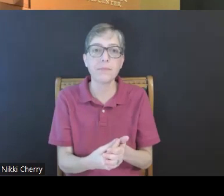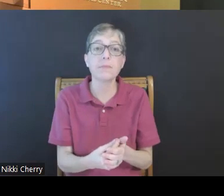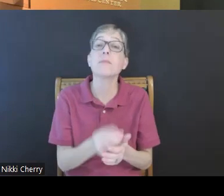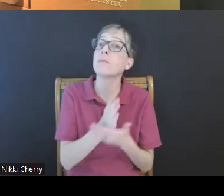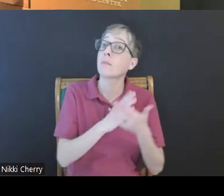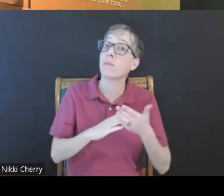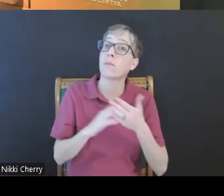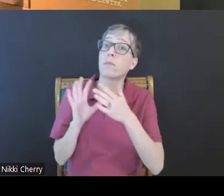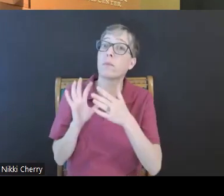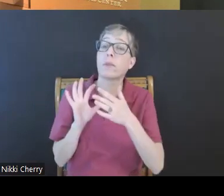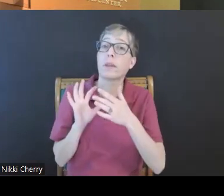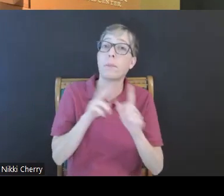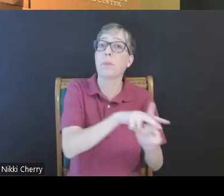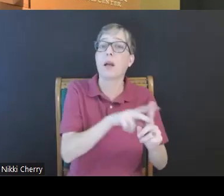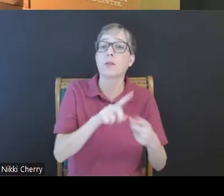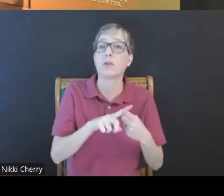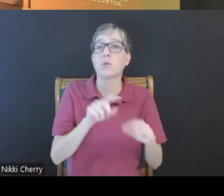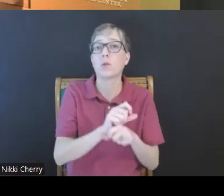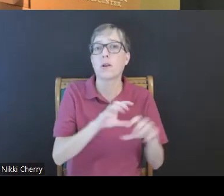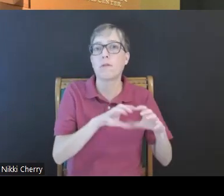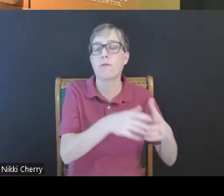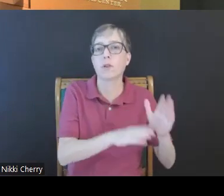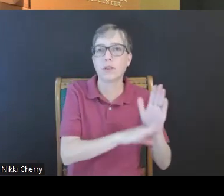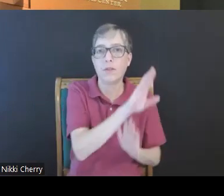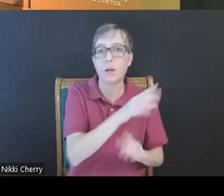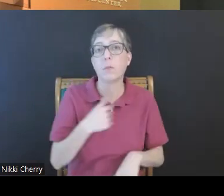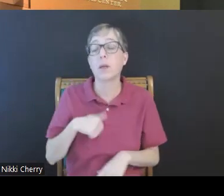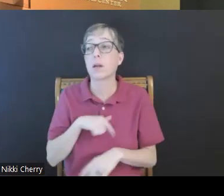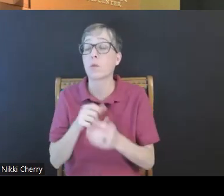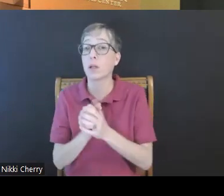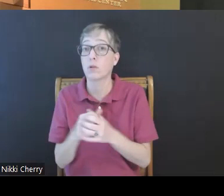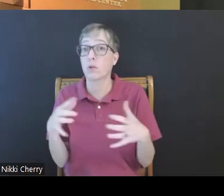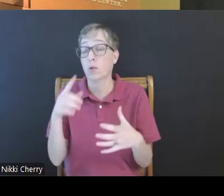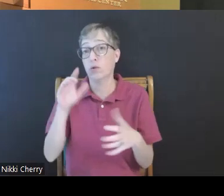our Psychiatry residency we grew our child psychiatry program uh We've started to build